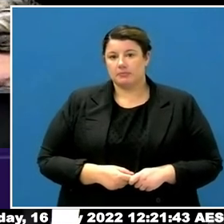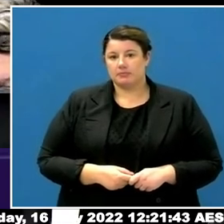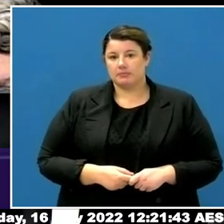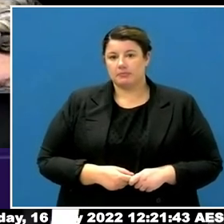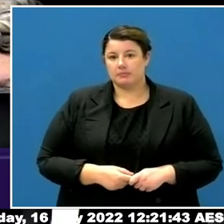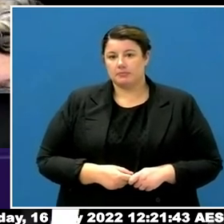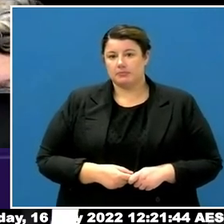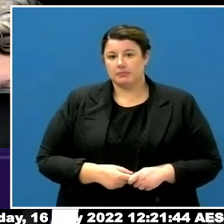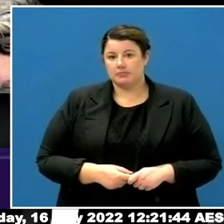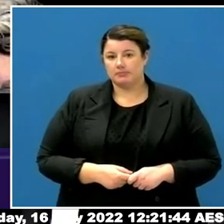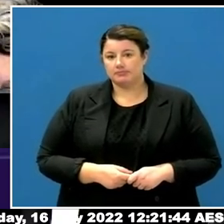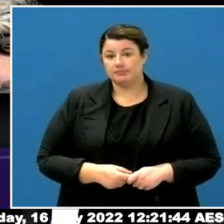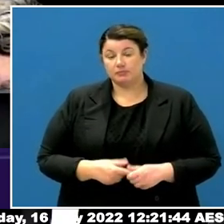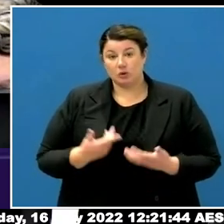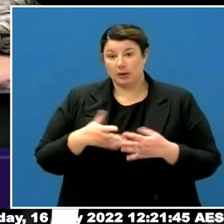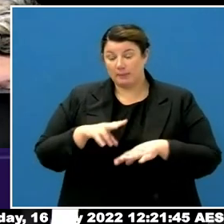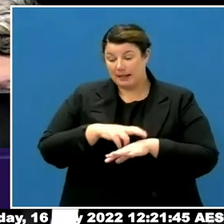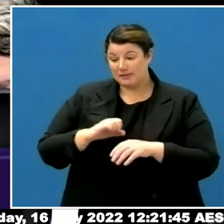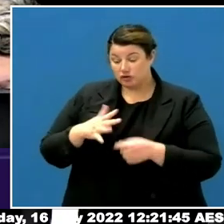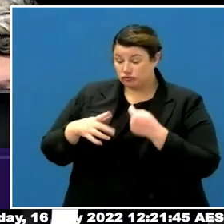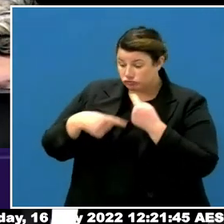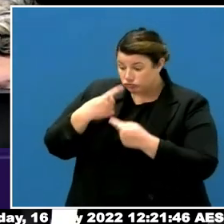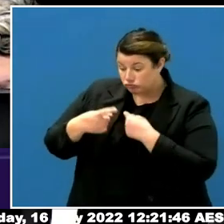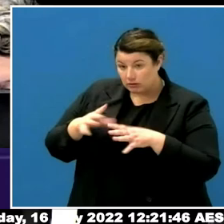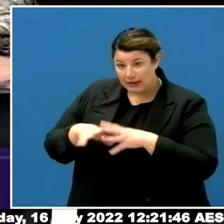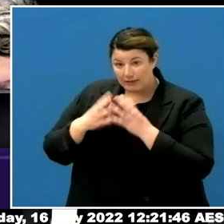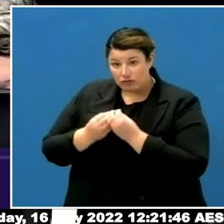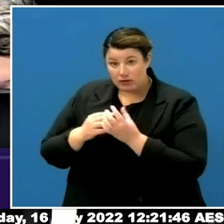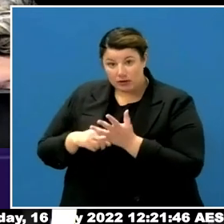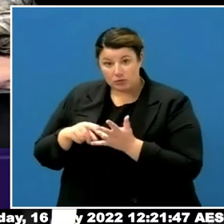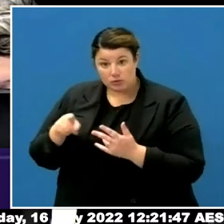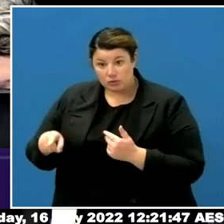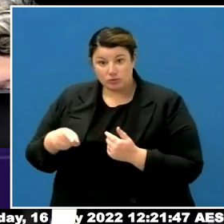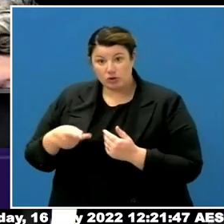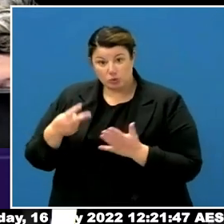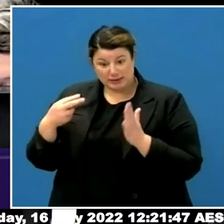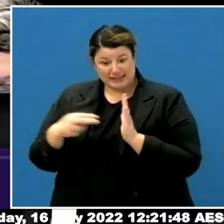is what the police spoke to you about? Yes. MR FOGARTY: Having seen these videos and the basis of the charges.